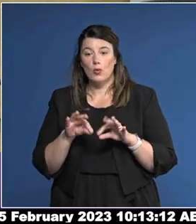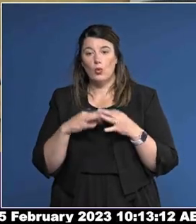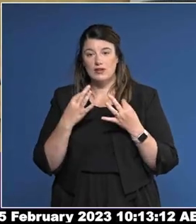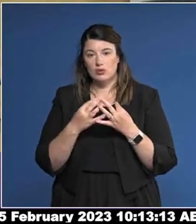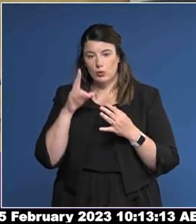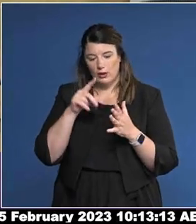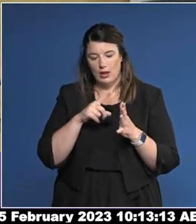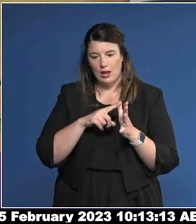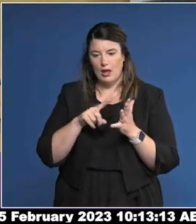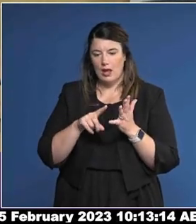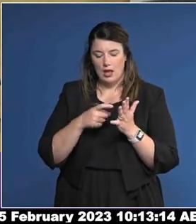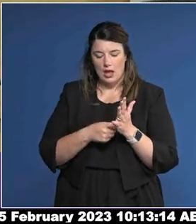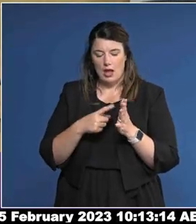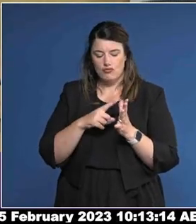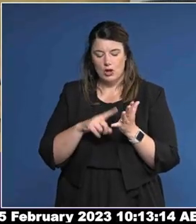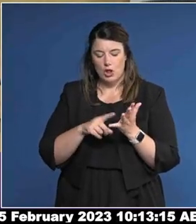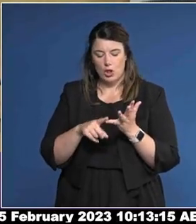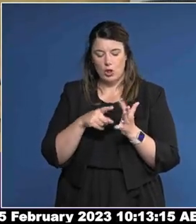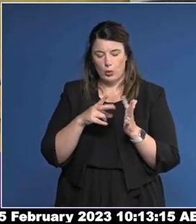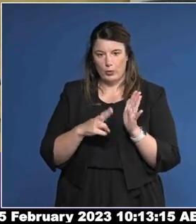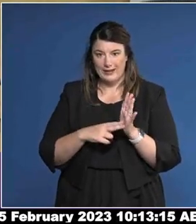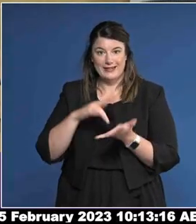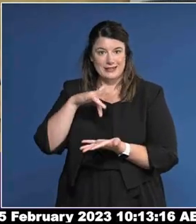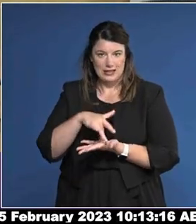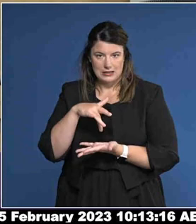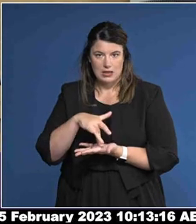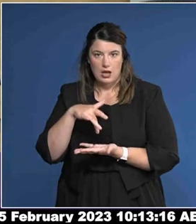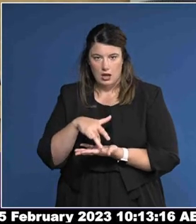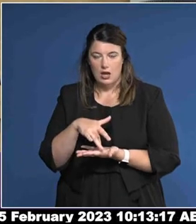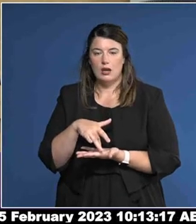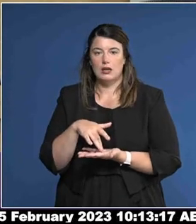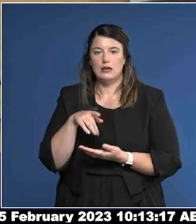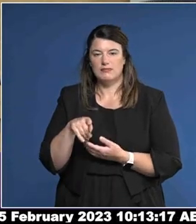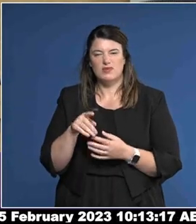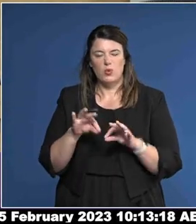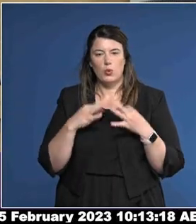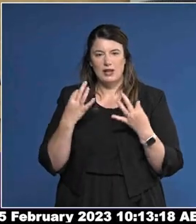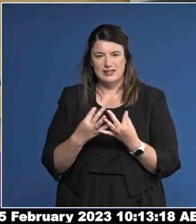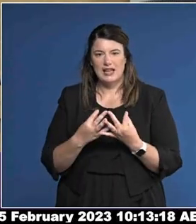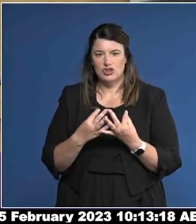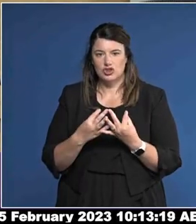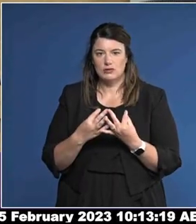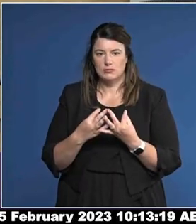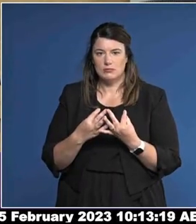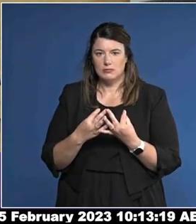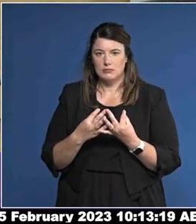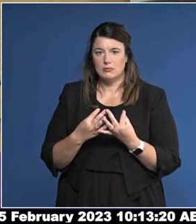Centre? MS CATTACH: Correct. That's an organisation that's incorporated as a company limited by